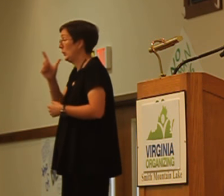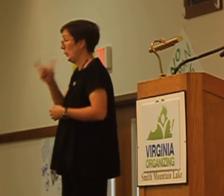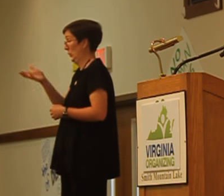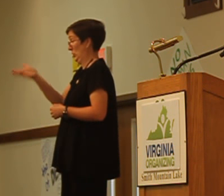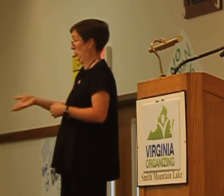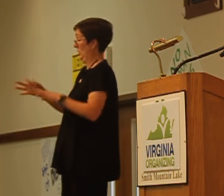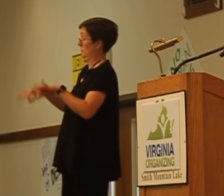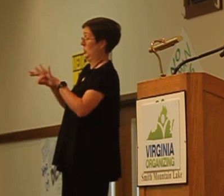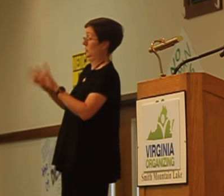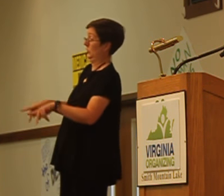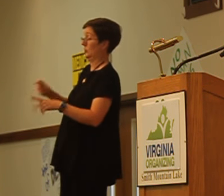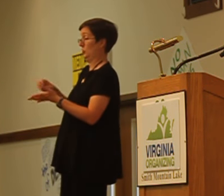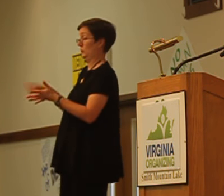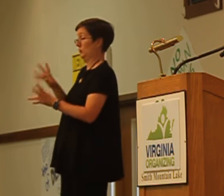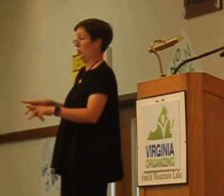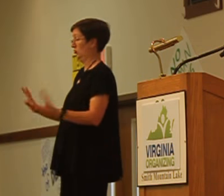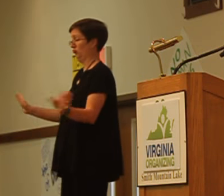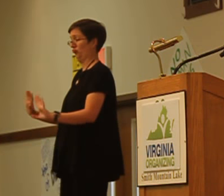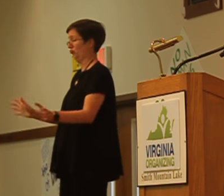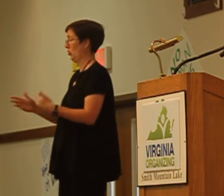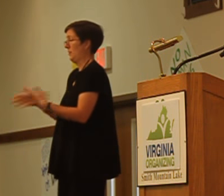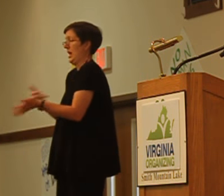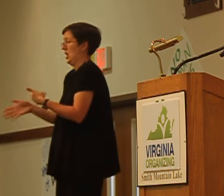or the reasoning behind your action,